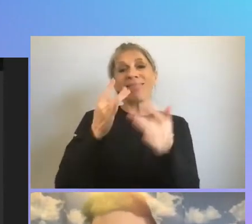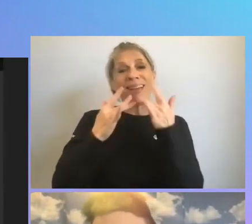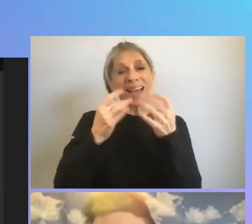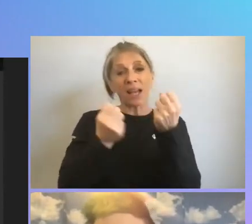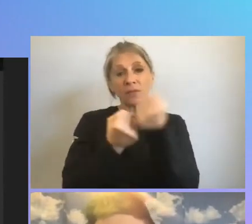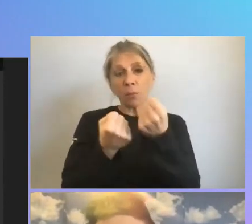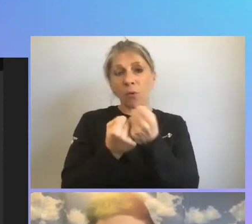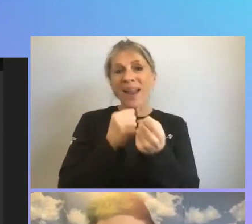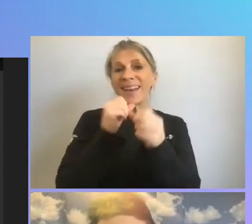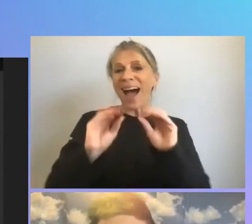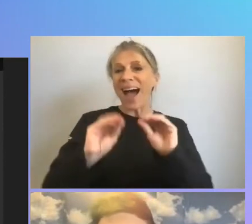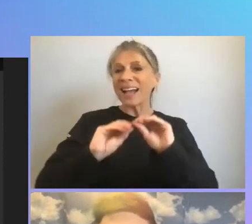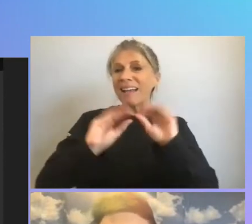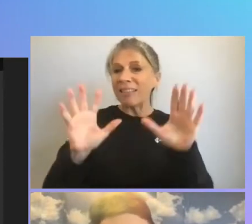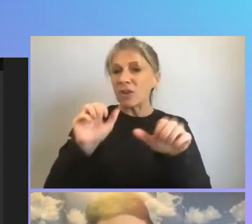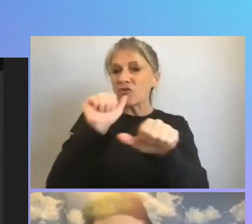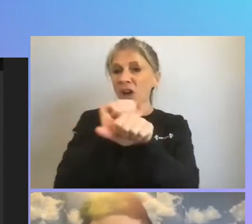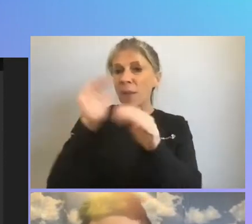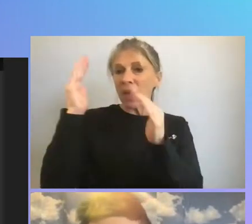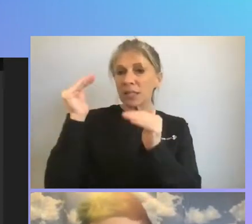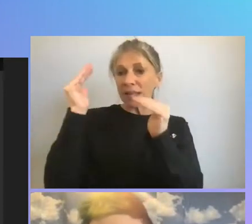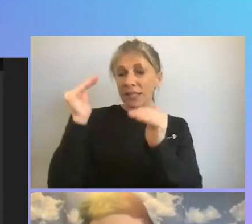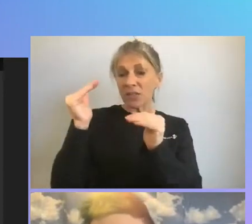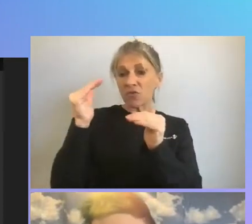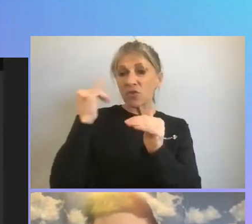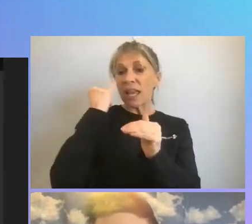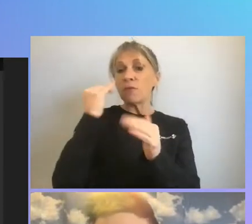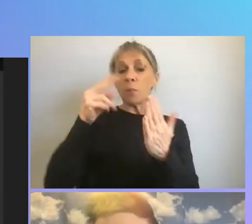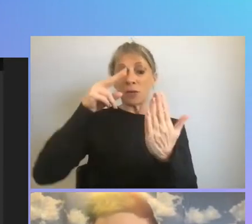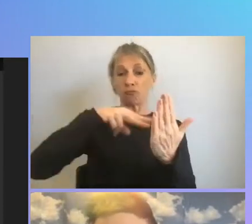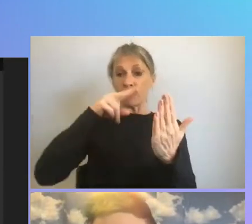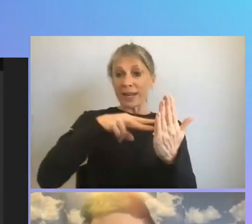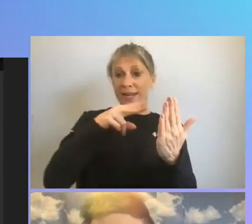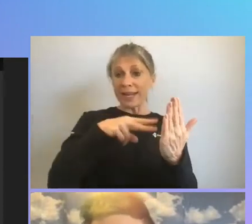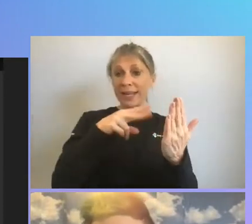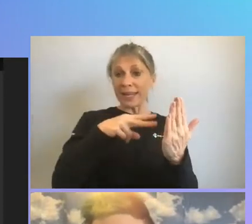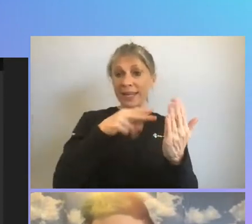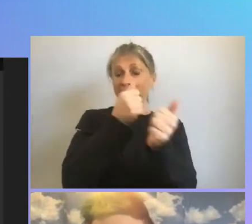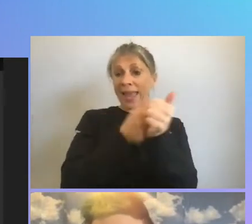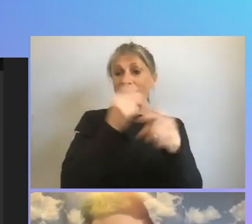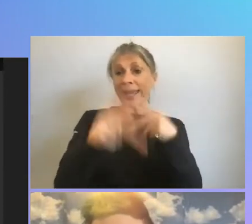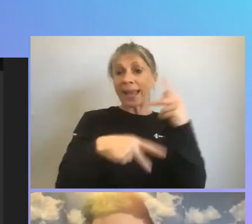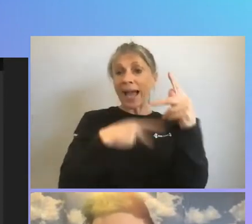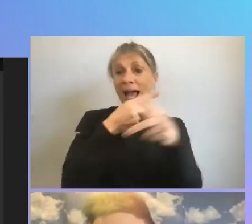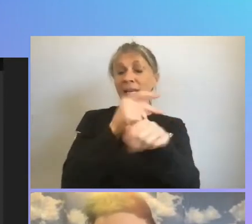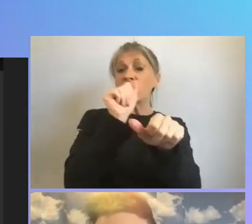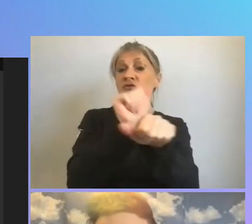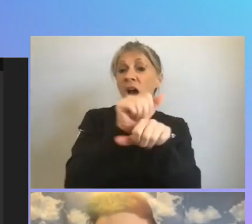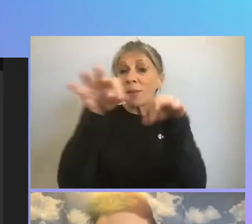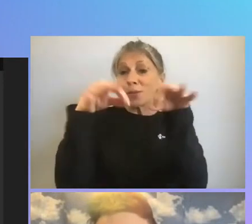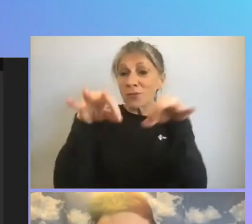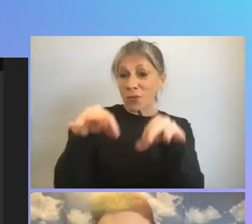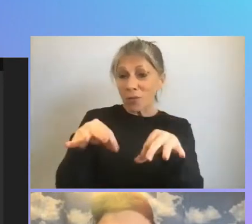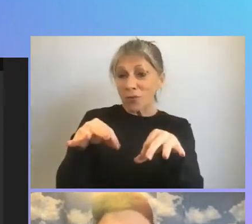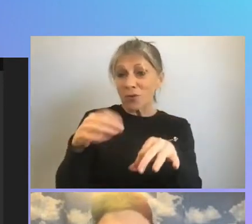expectations, which, if you've been reading any kind of, uh,